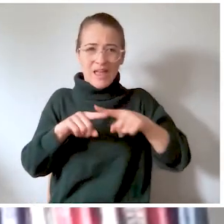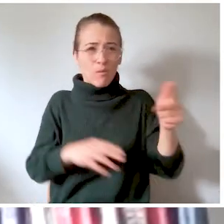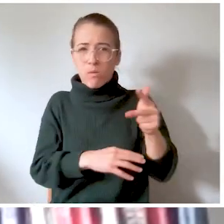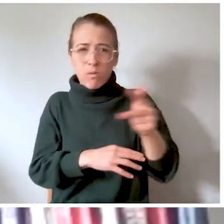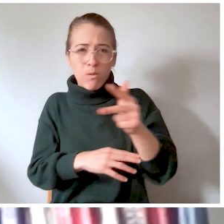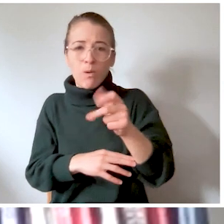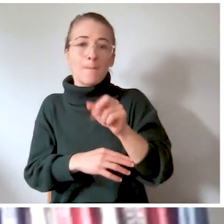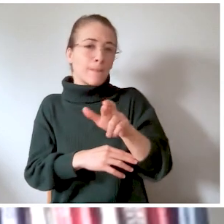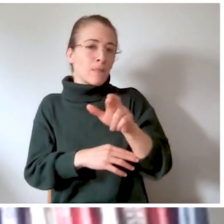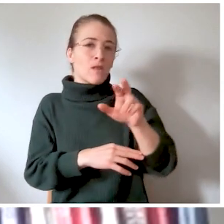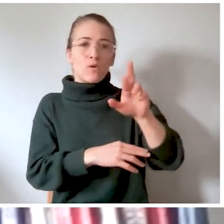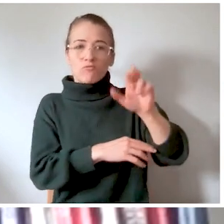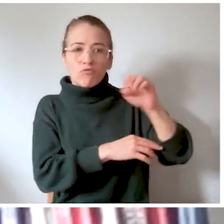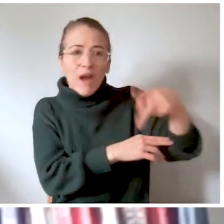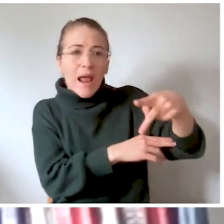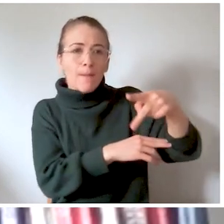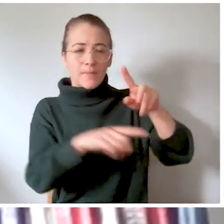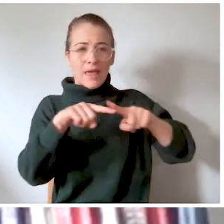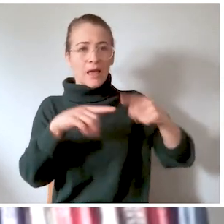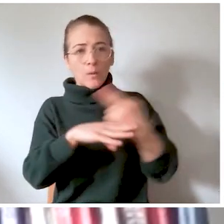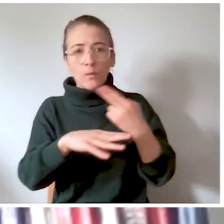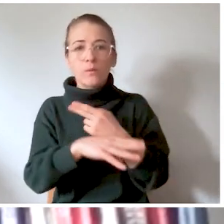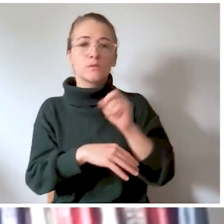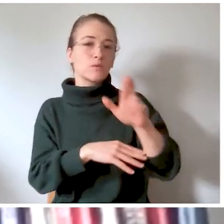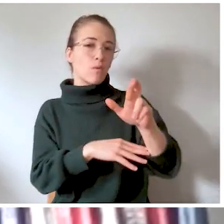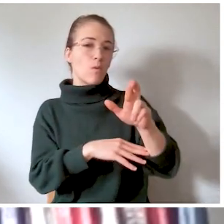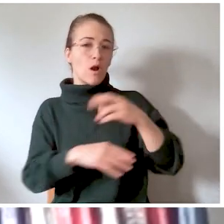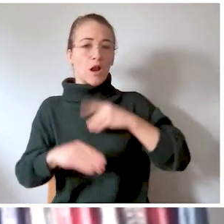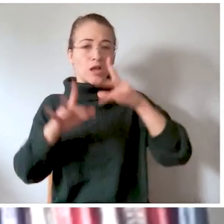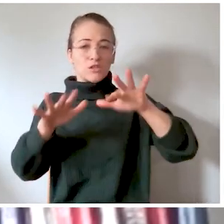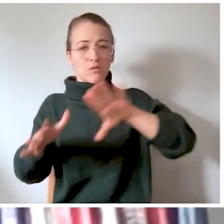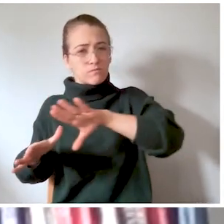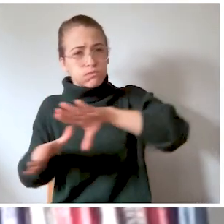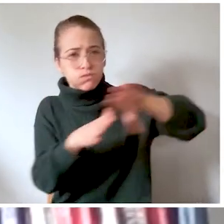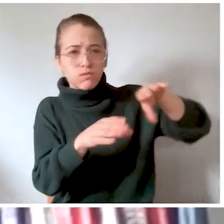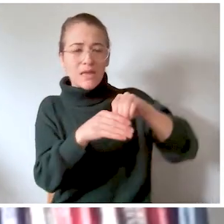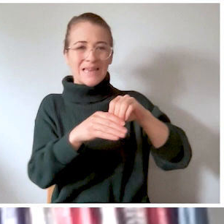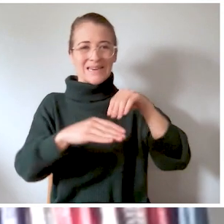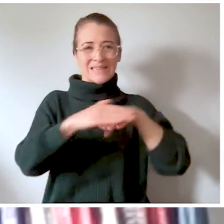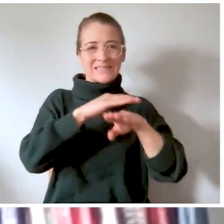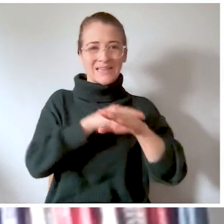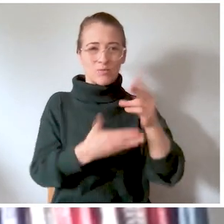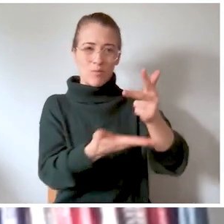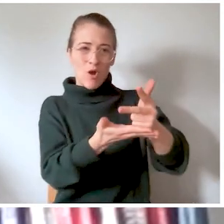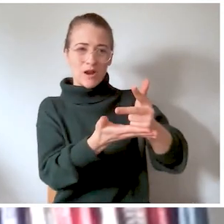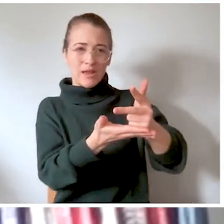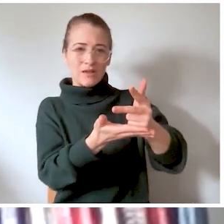Or again, if it's a curb ramp, or another one is snow got pushed into an accessible parking spot. That's actually not lawful,